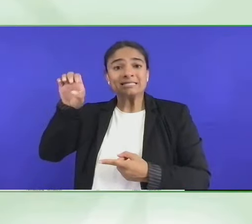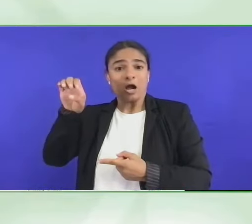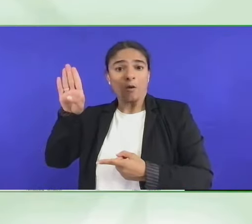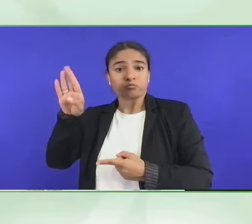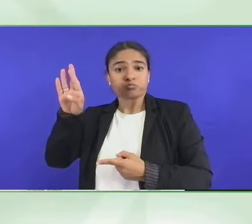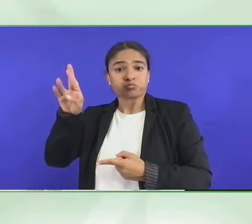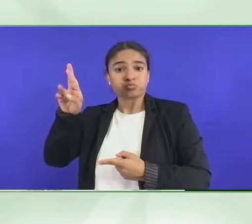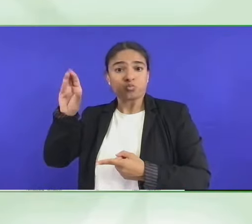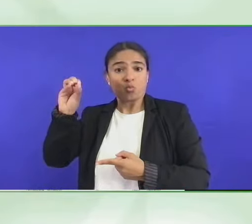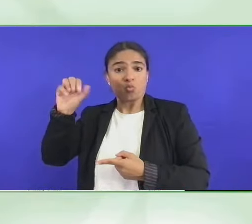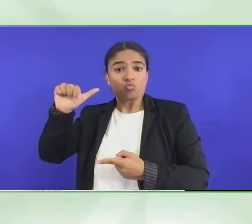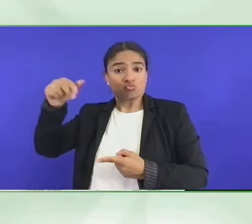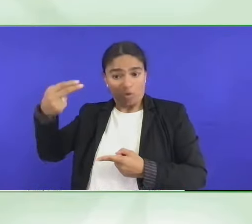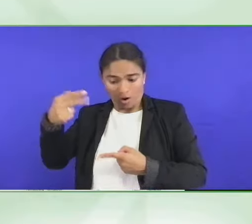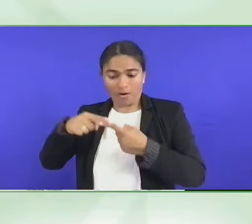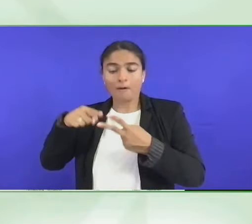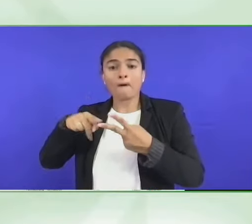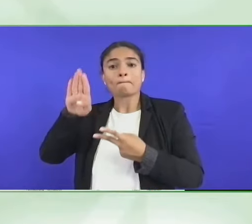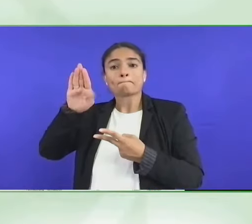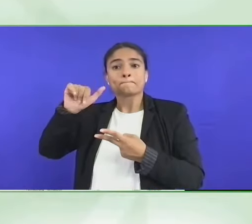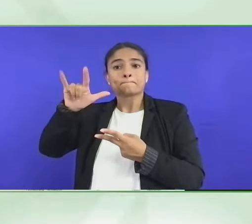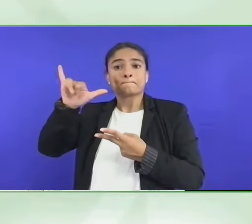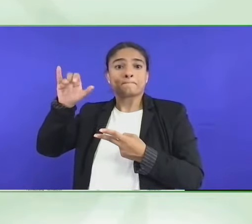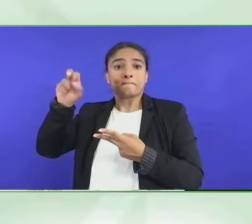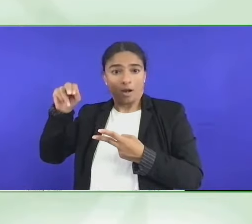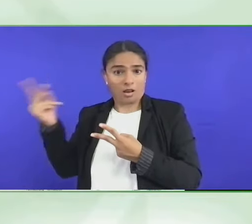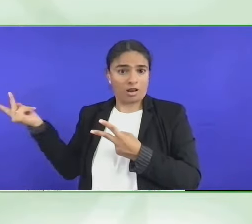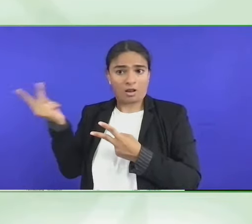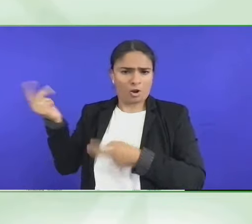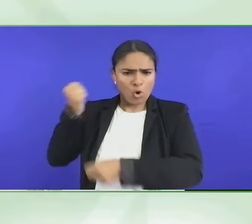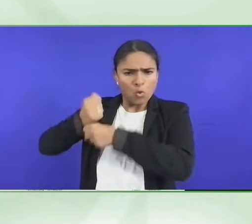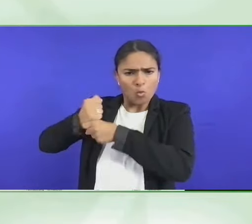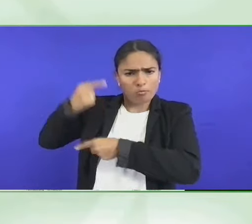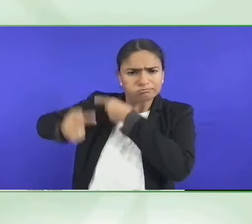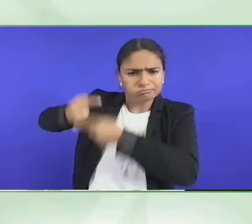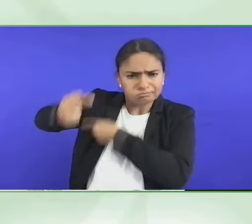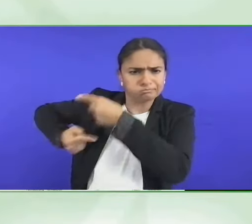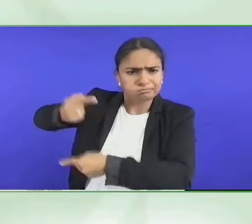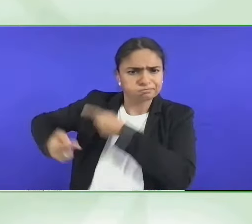our community and we are working and I happy to pitch in to the